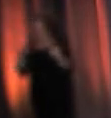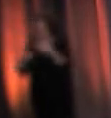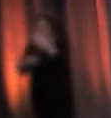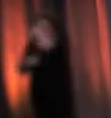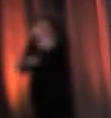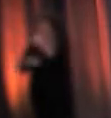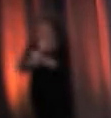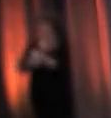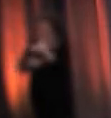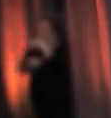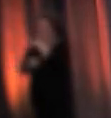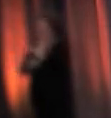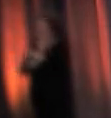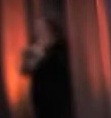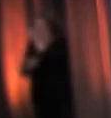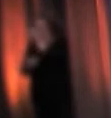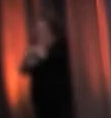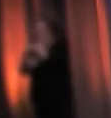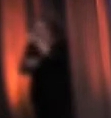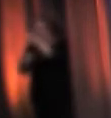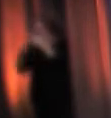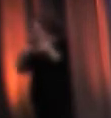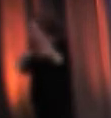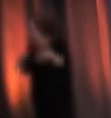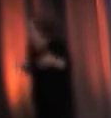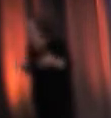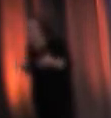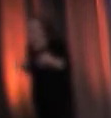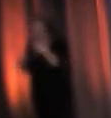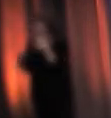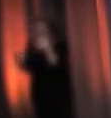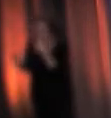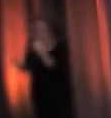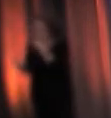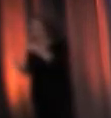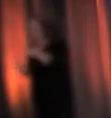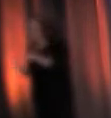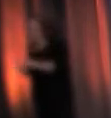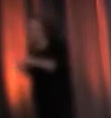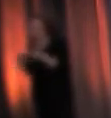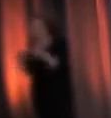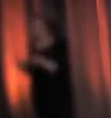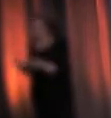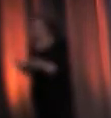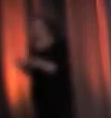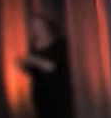The 13 years of the Jodi Awards have taken place at the same time that the academy and museology